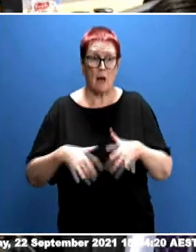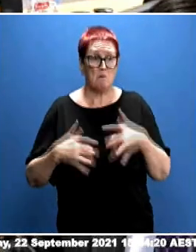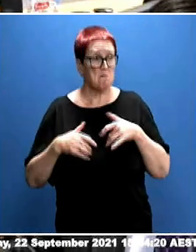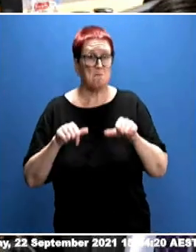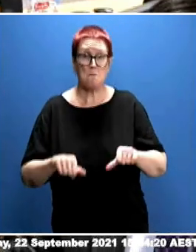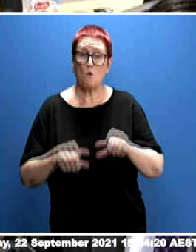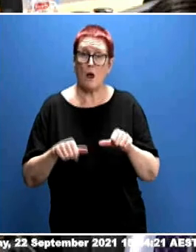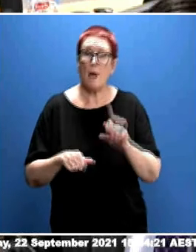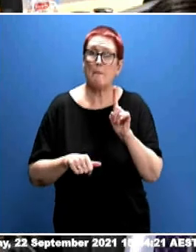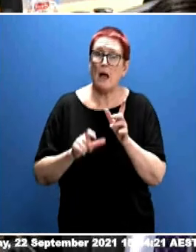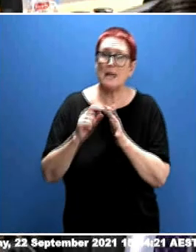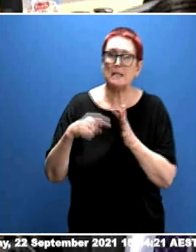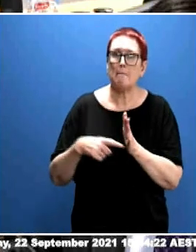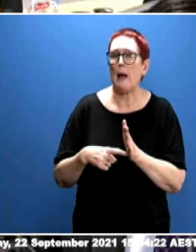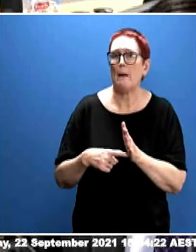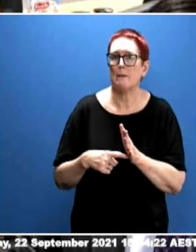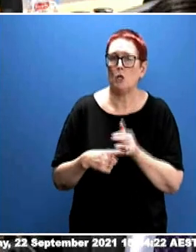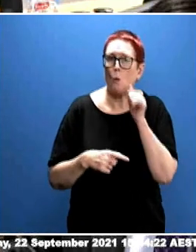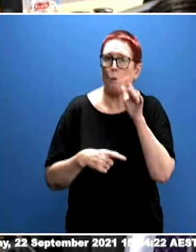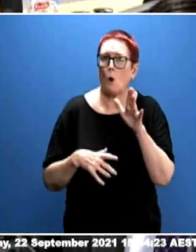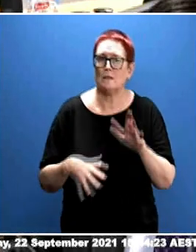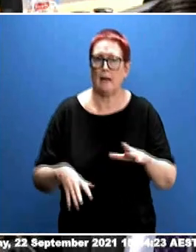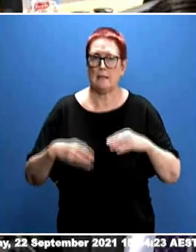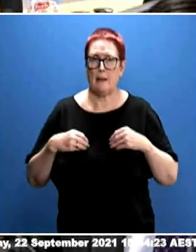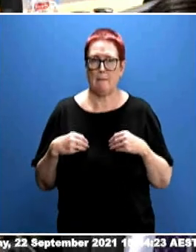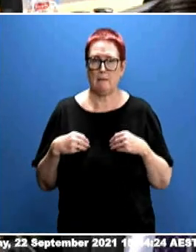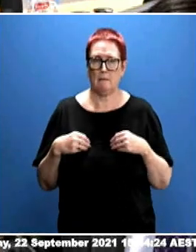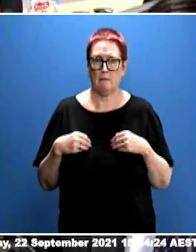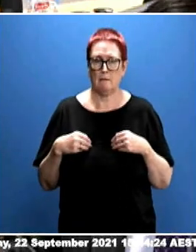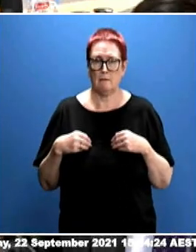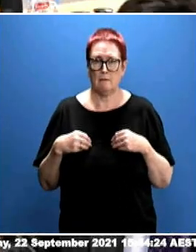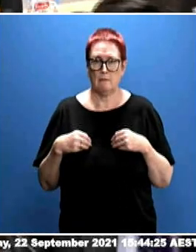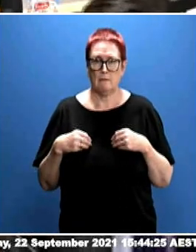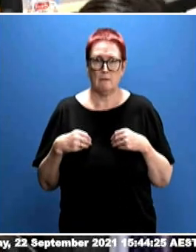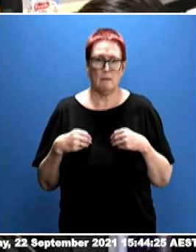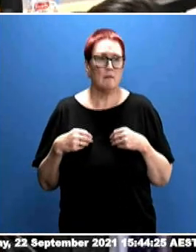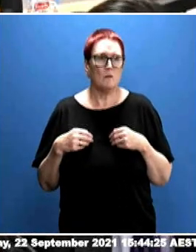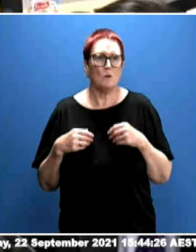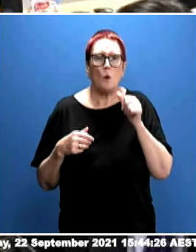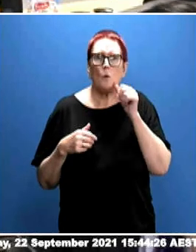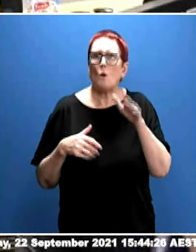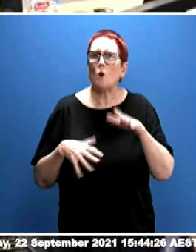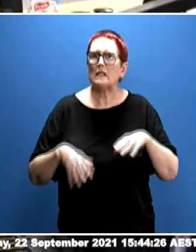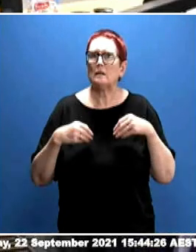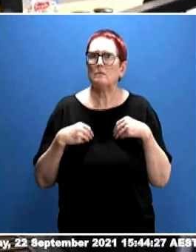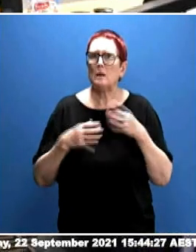but the Department refuses to act upon, it simply refuses to deal with that so the child remains in custody?